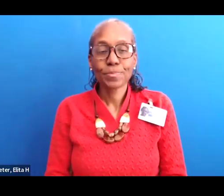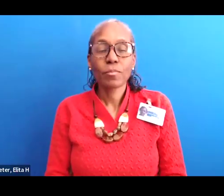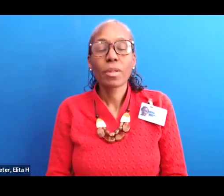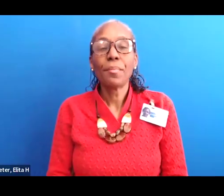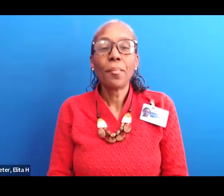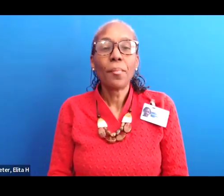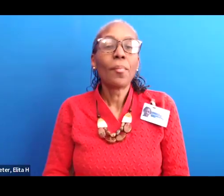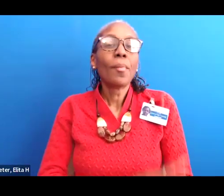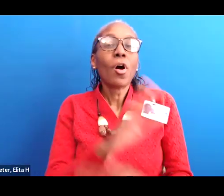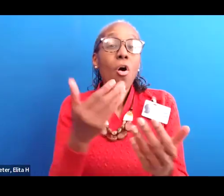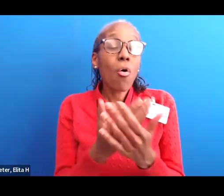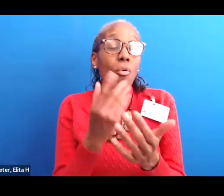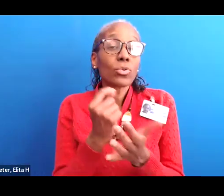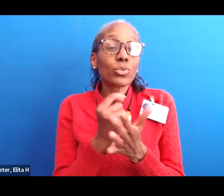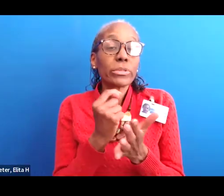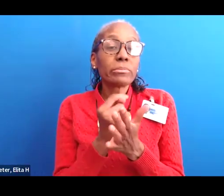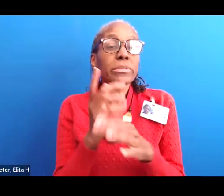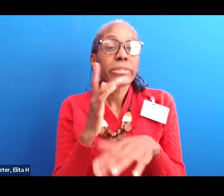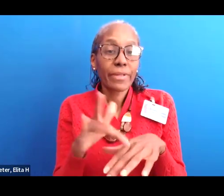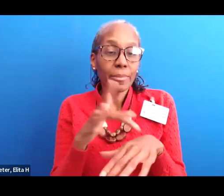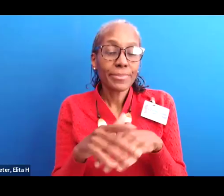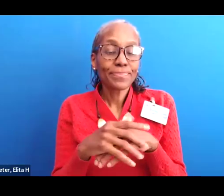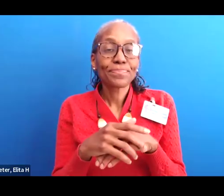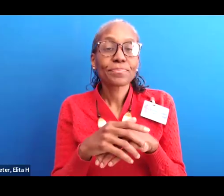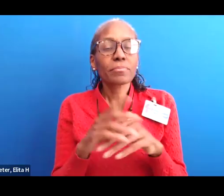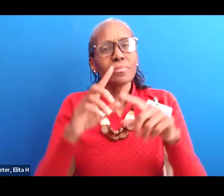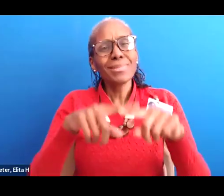All the treatments are available, depending on your